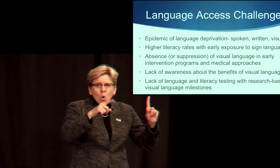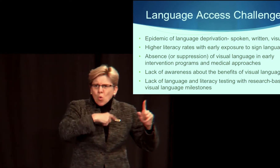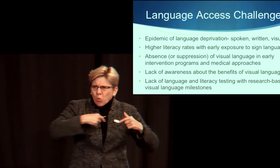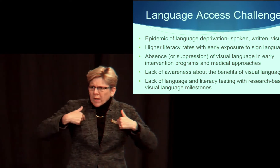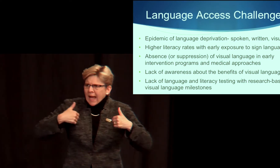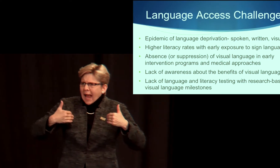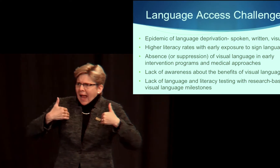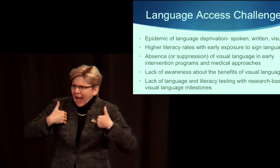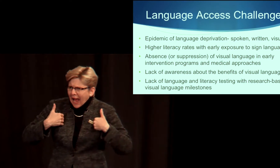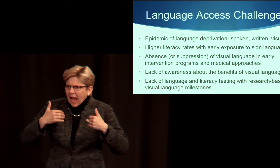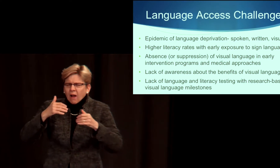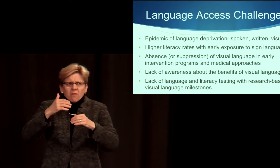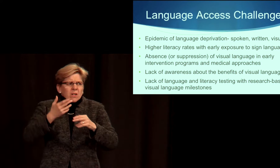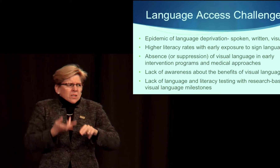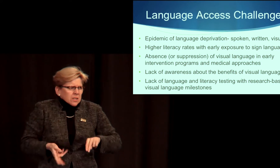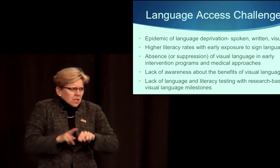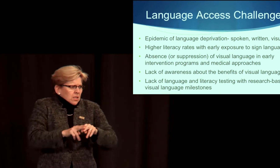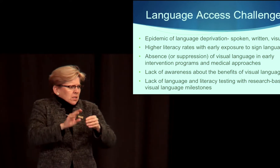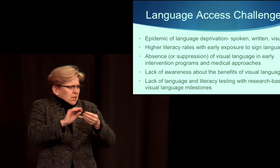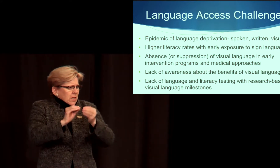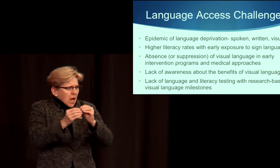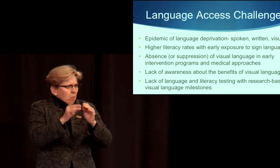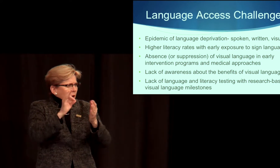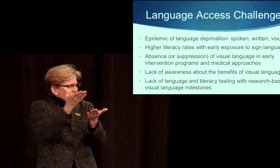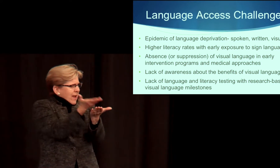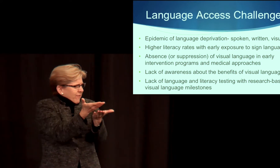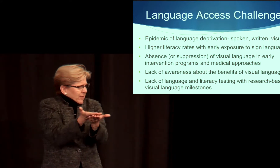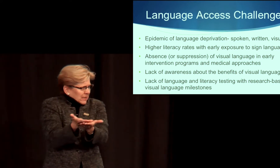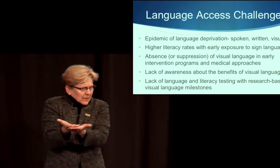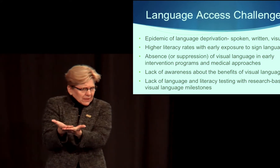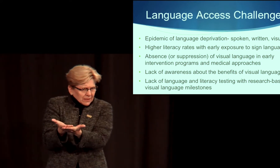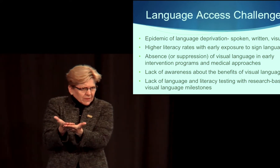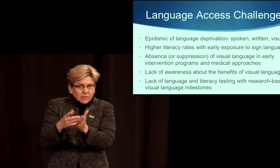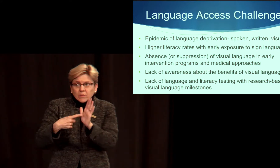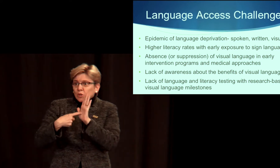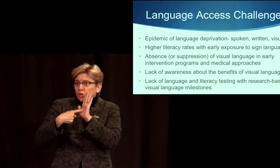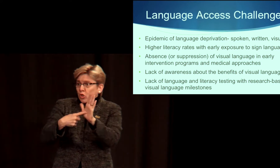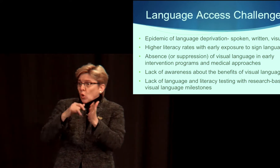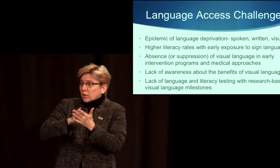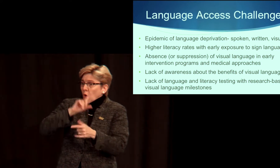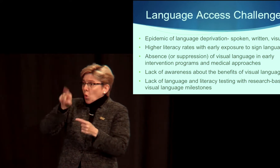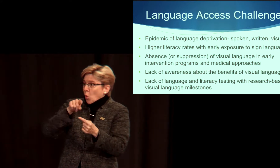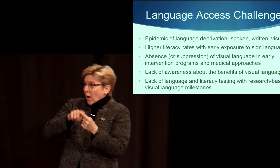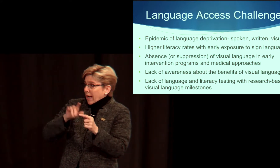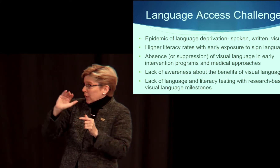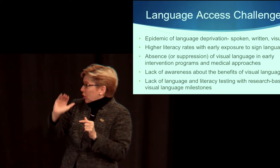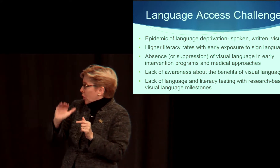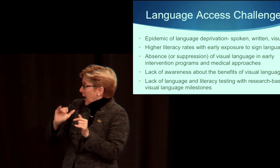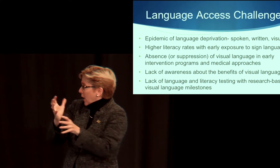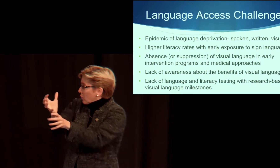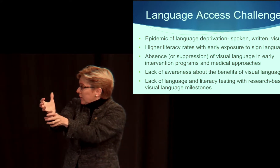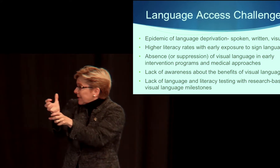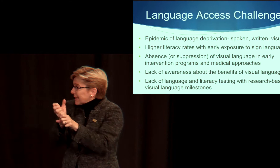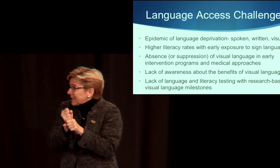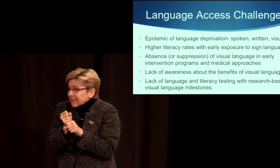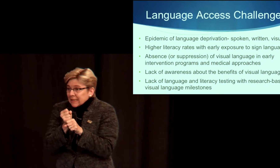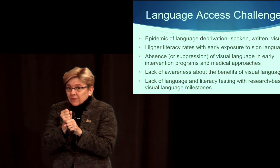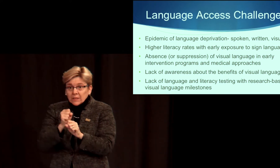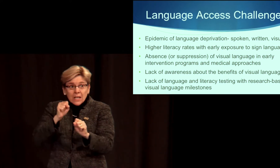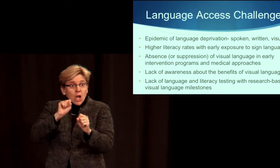But we have a growing amount of evidence that says when a child receives